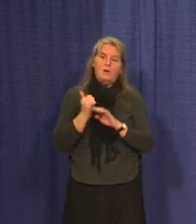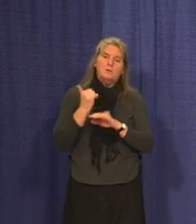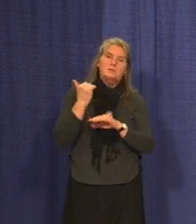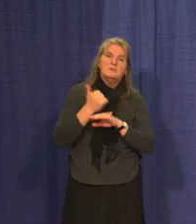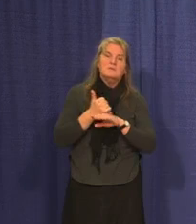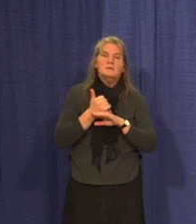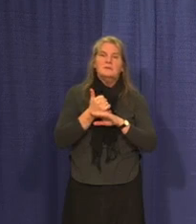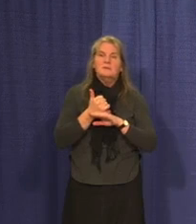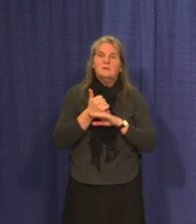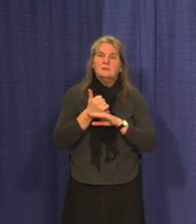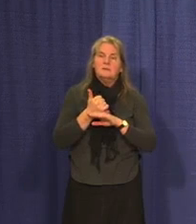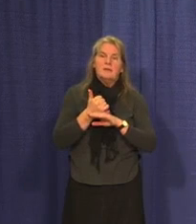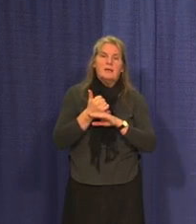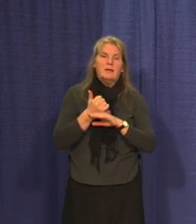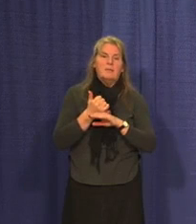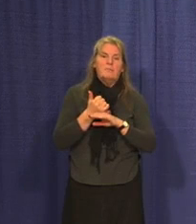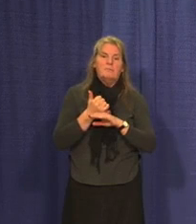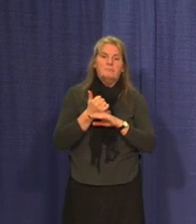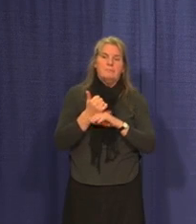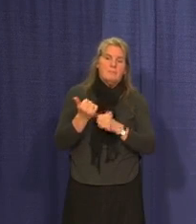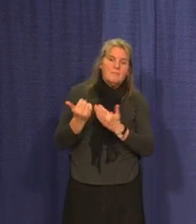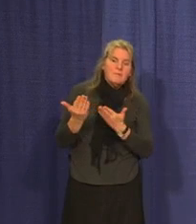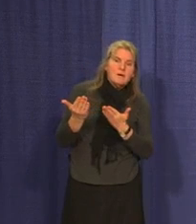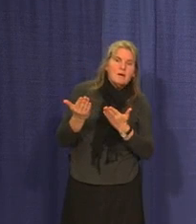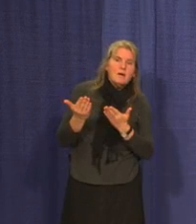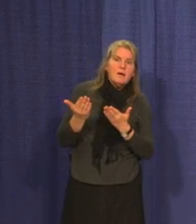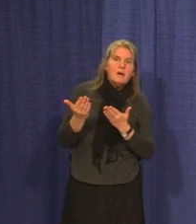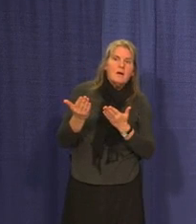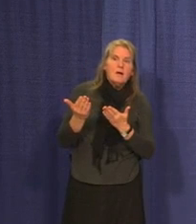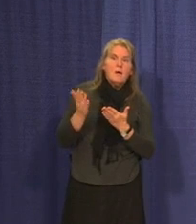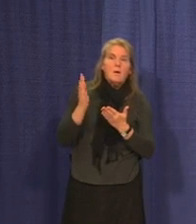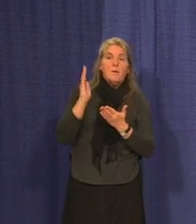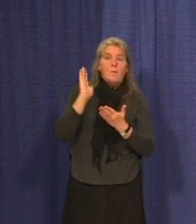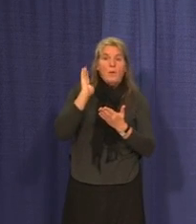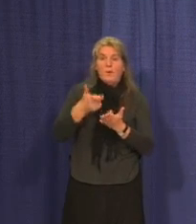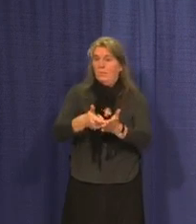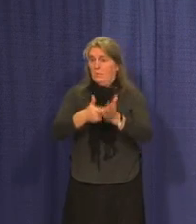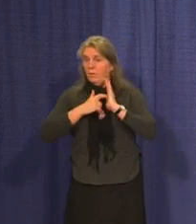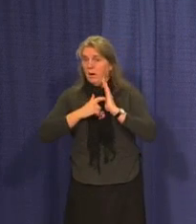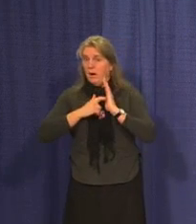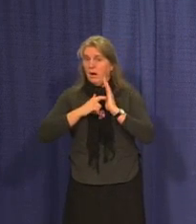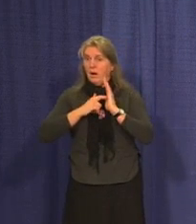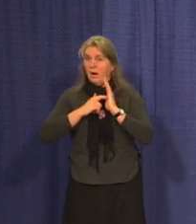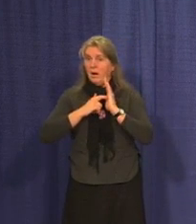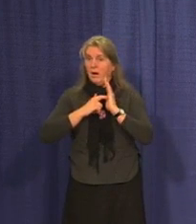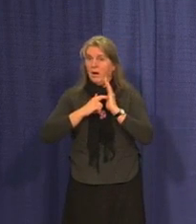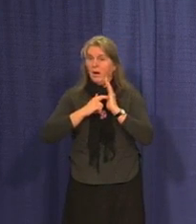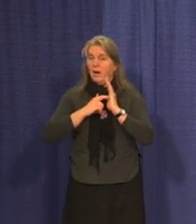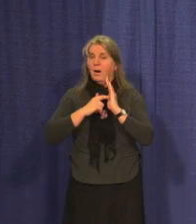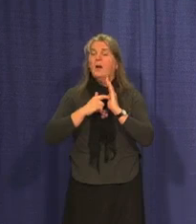implementation will be made? Is the vaccine going to be made